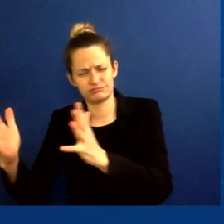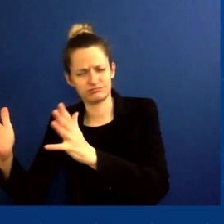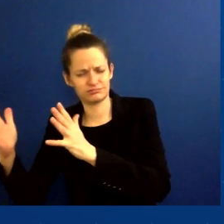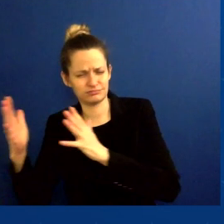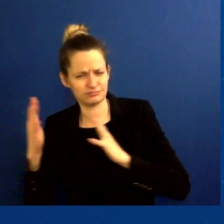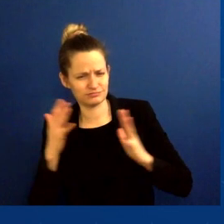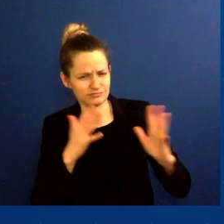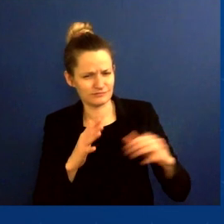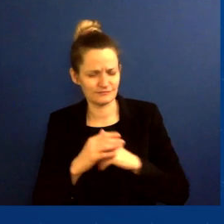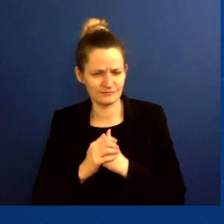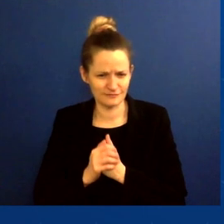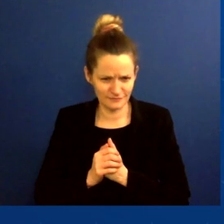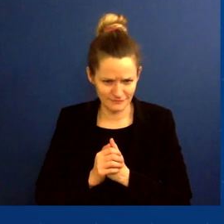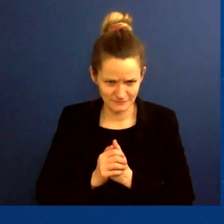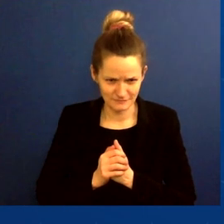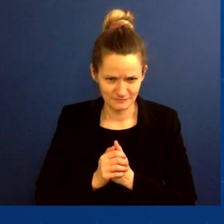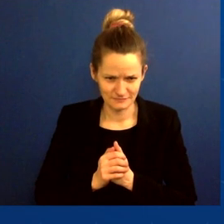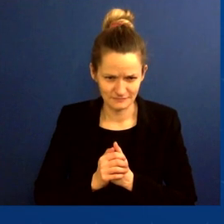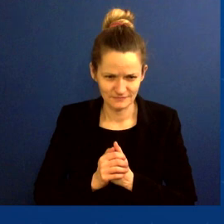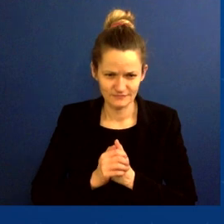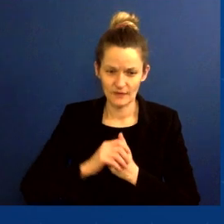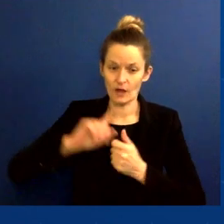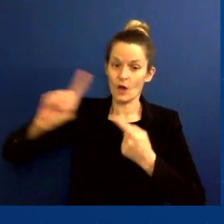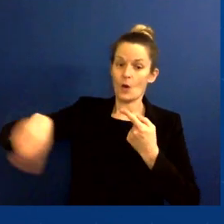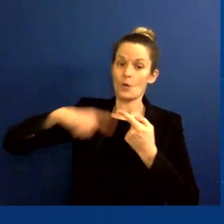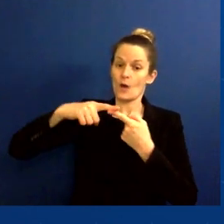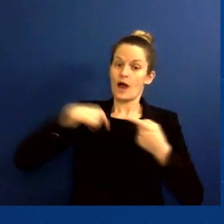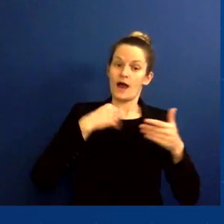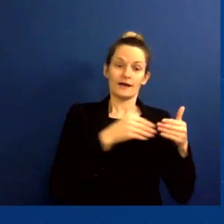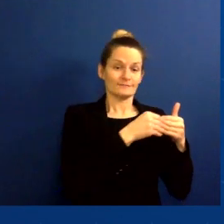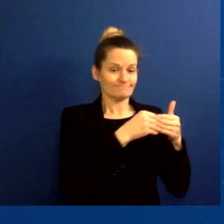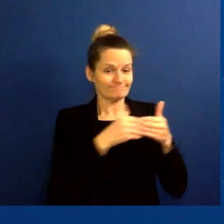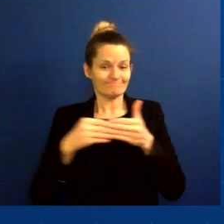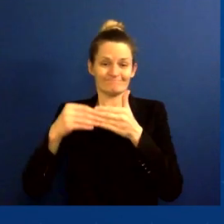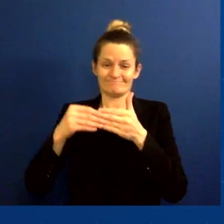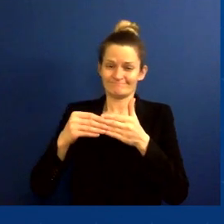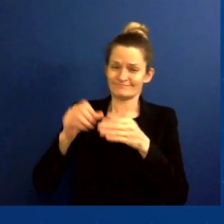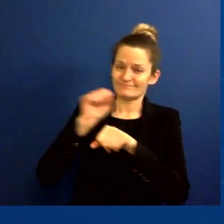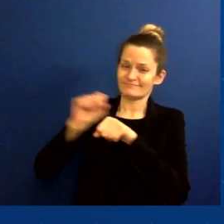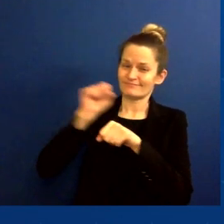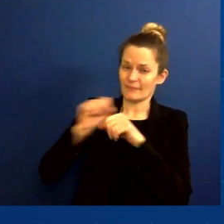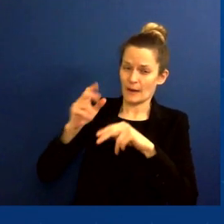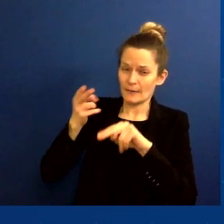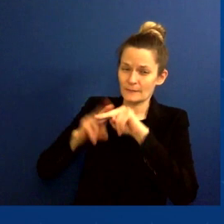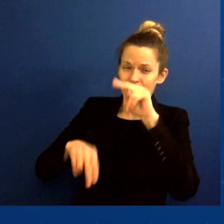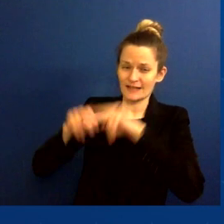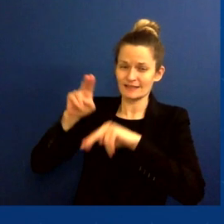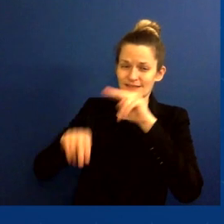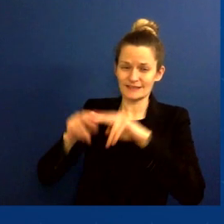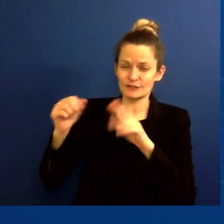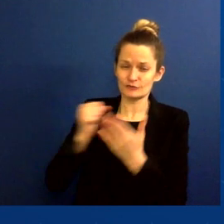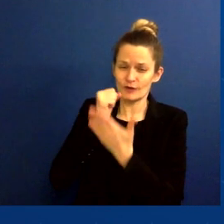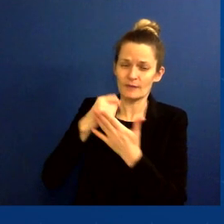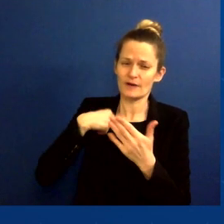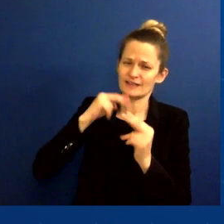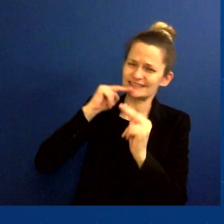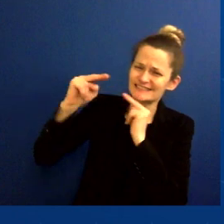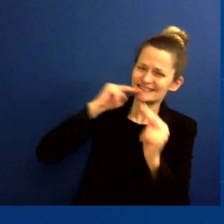When I led the building trades in Boston, I had the honor of negotiating project labor agreements for 35000 workers. And when I was mayor of Boston,